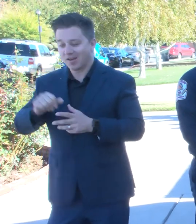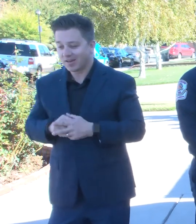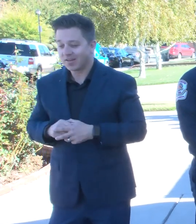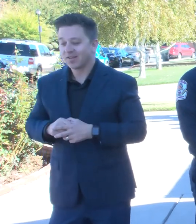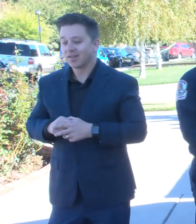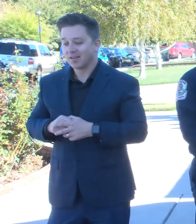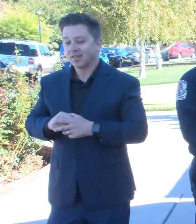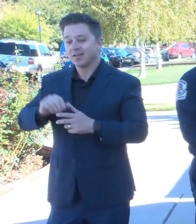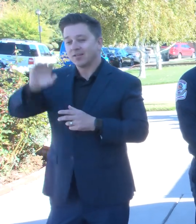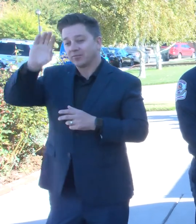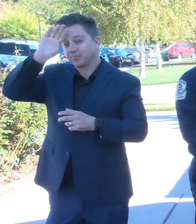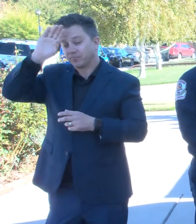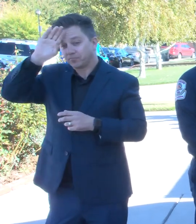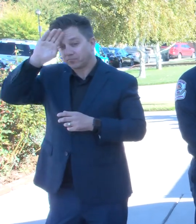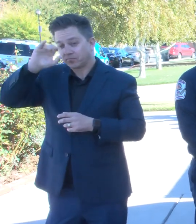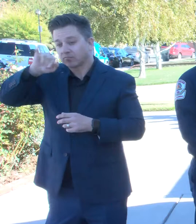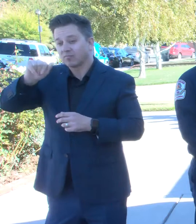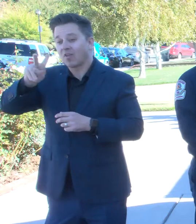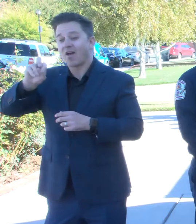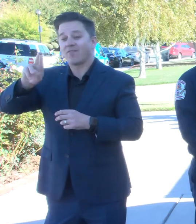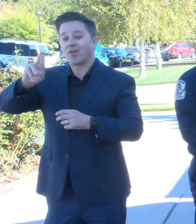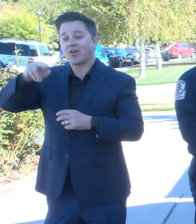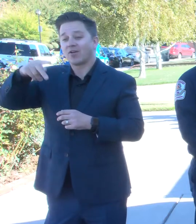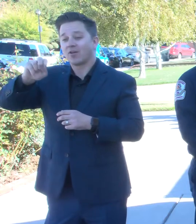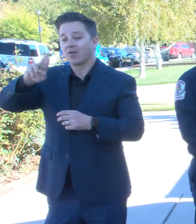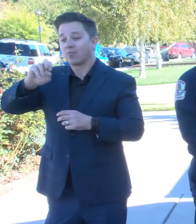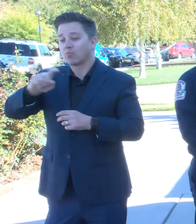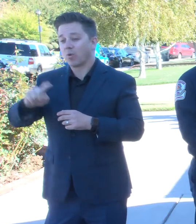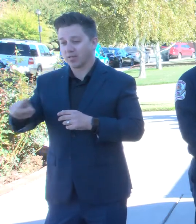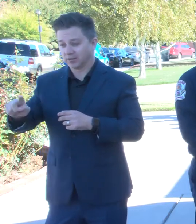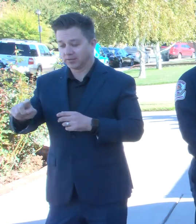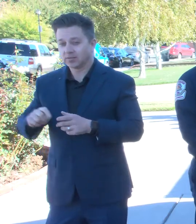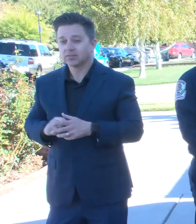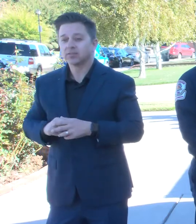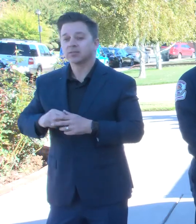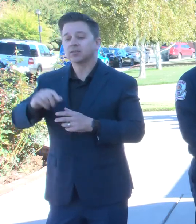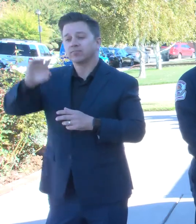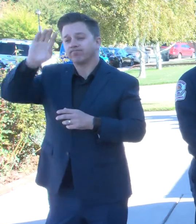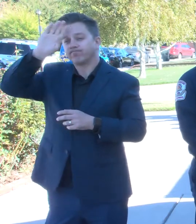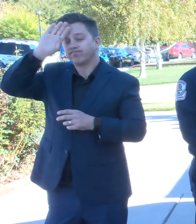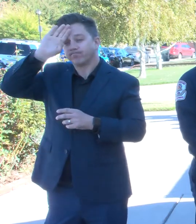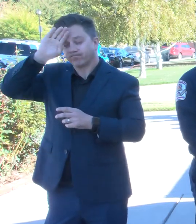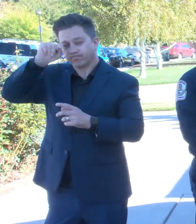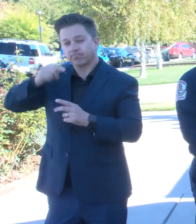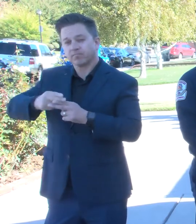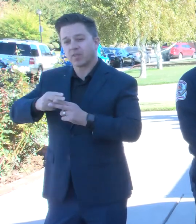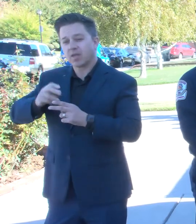firefighter javier perez and firefighter eric gibby